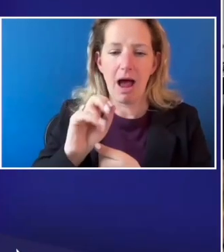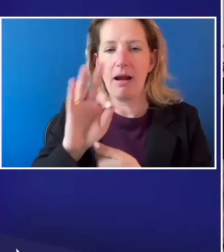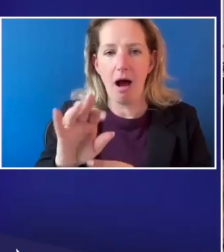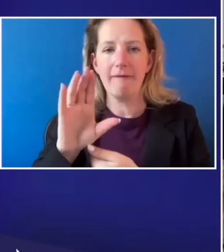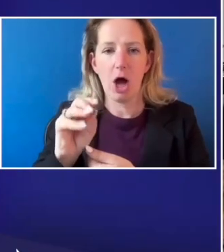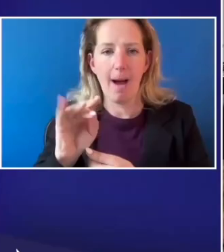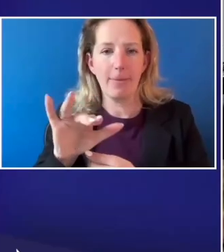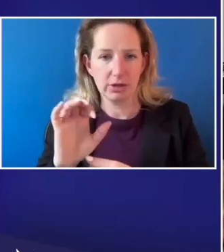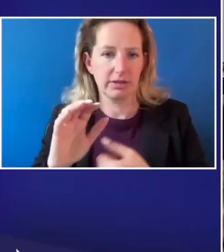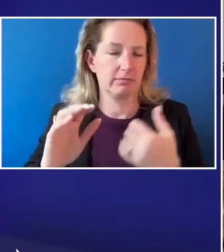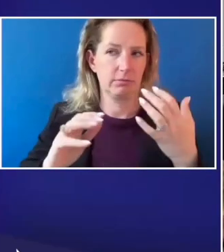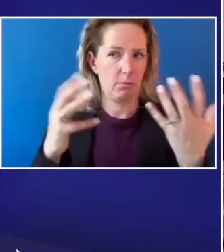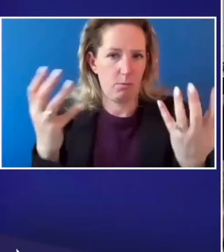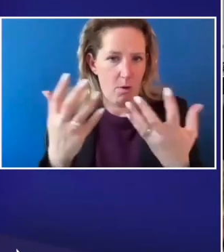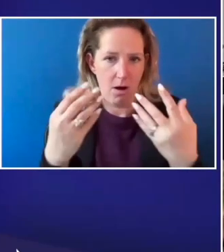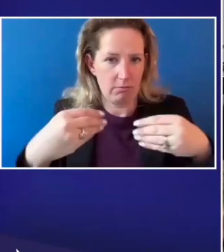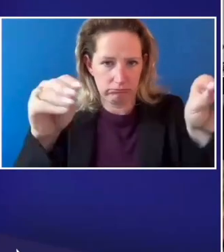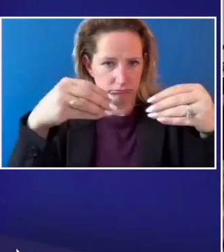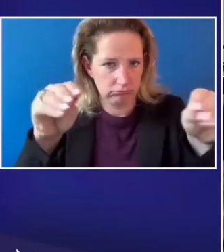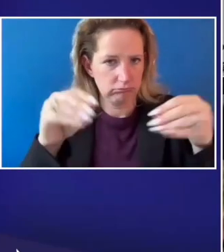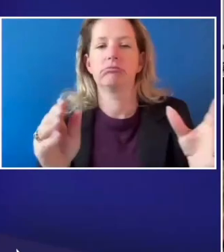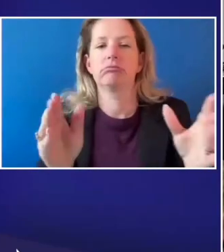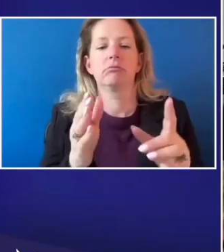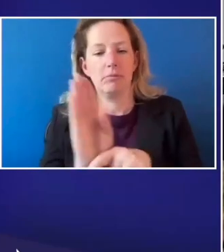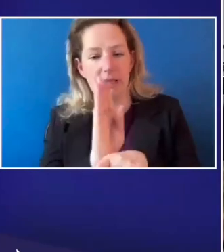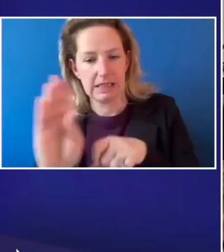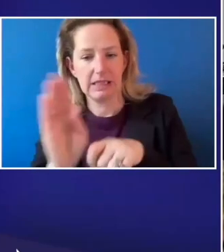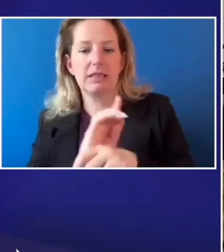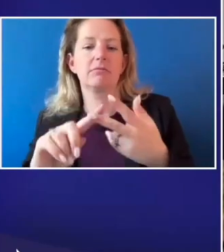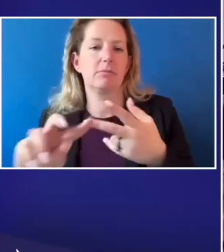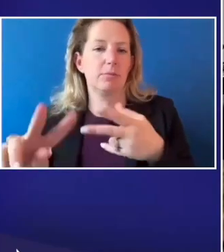at the bottom of that same section, well, sub, now it's Roman at four.